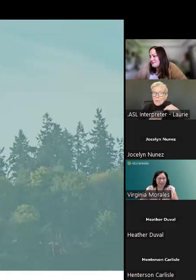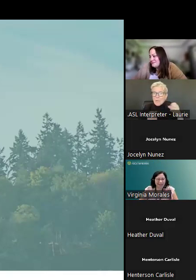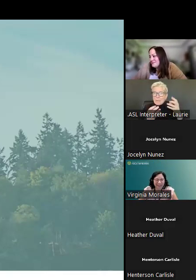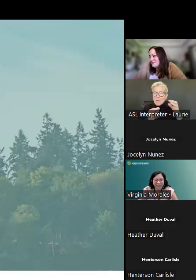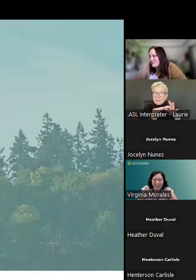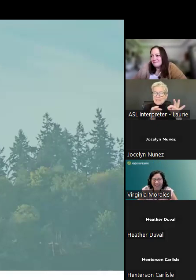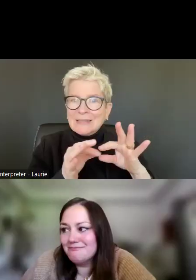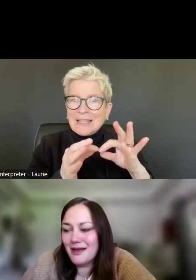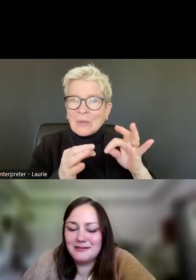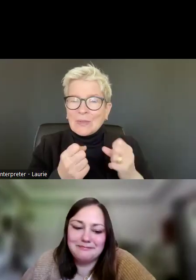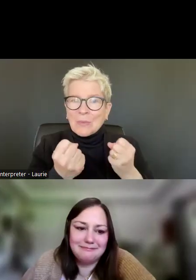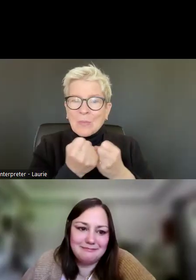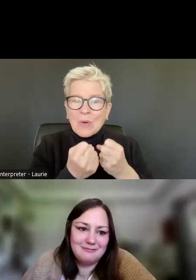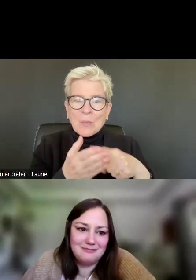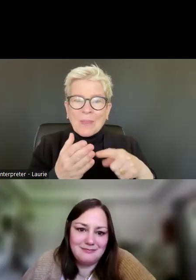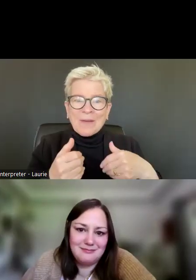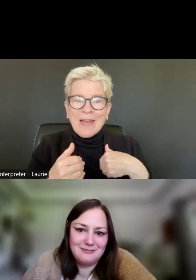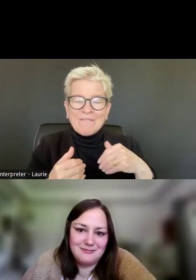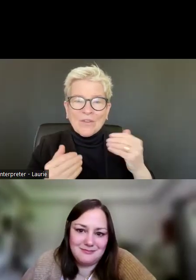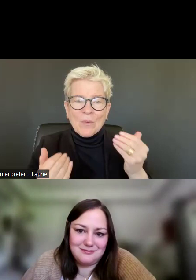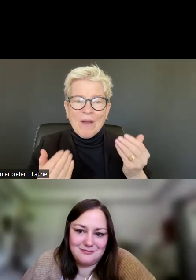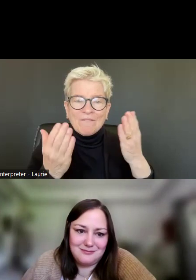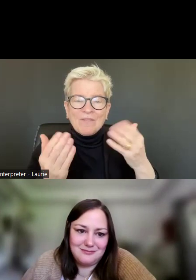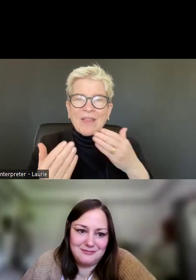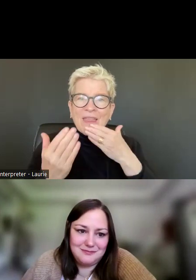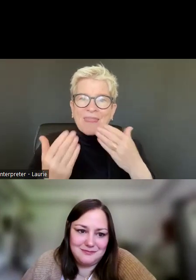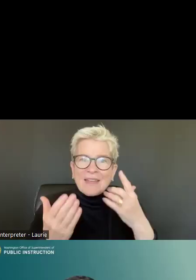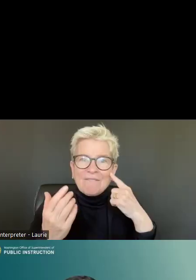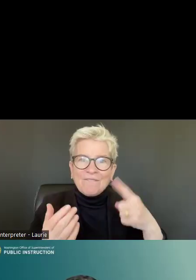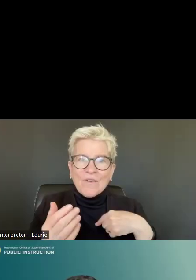Absolutely, thank you so much for the invitation Kefi; and it's wonderful to